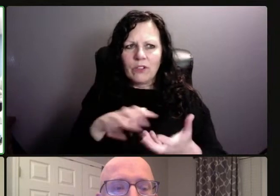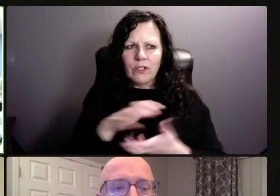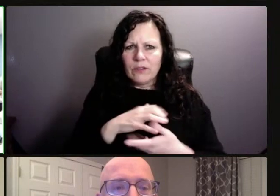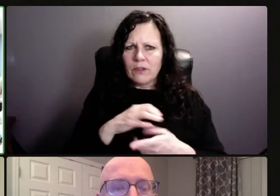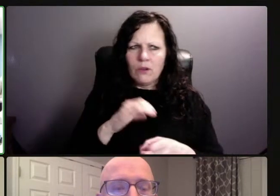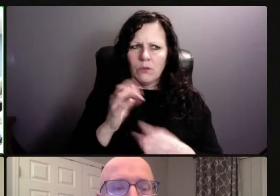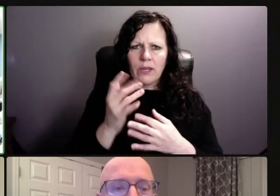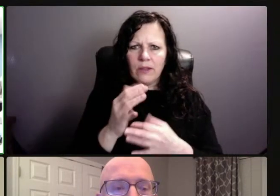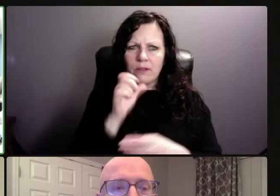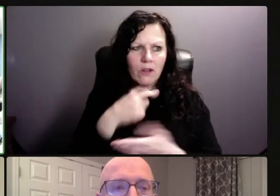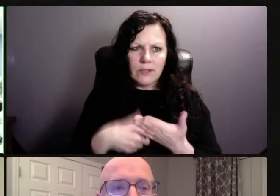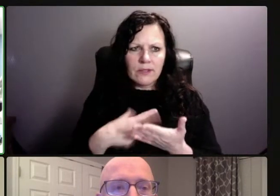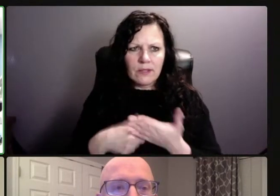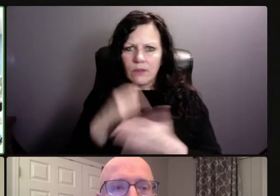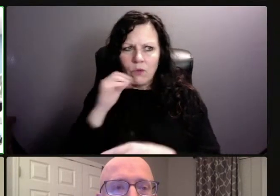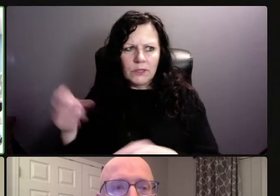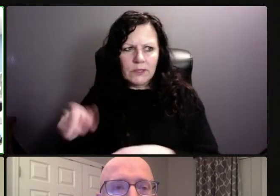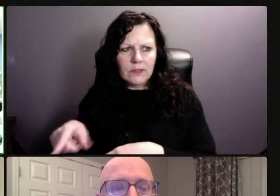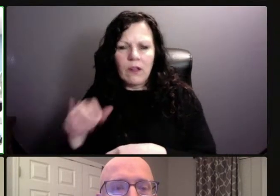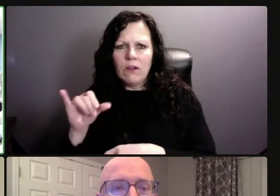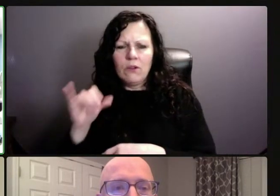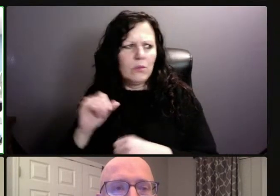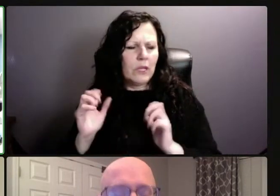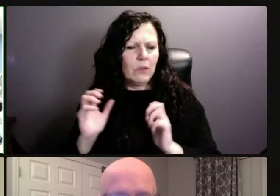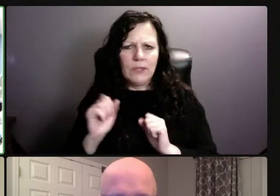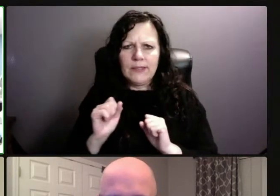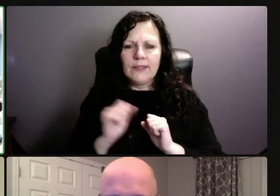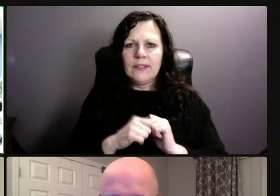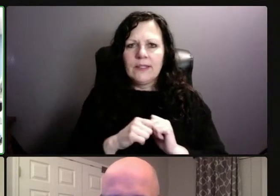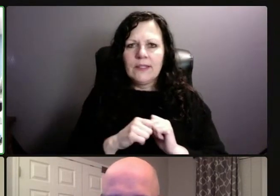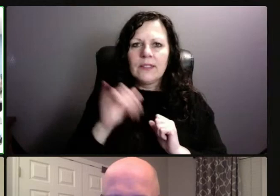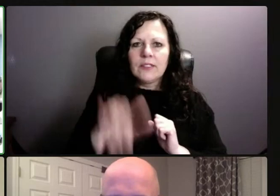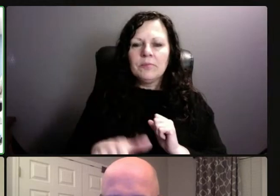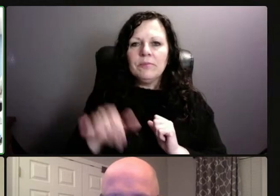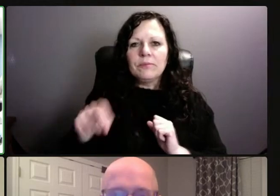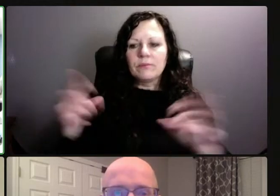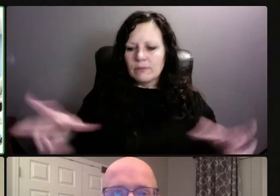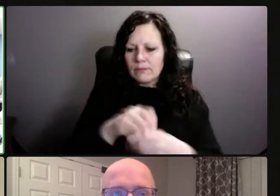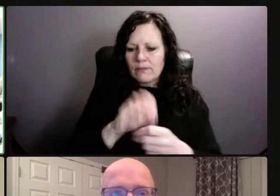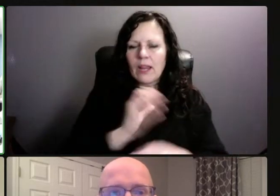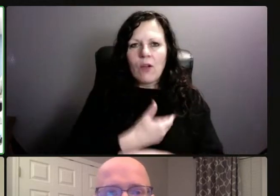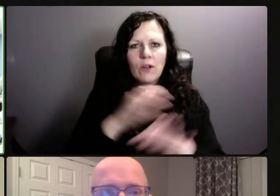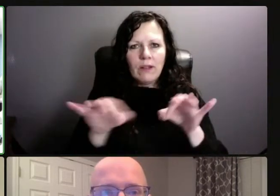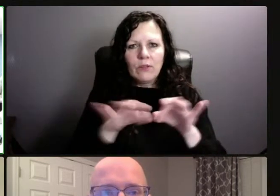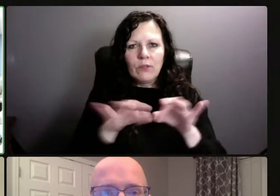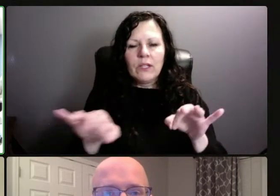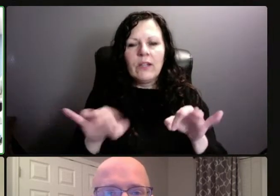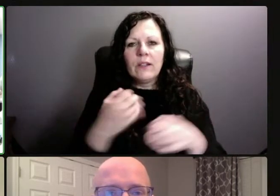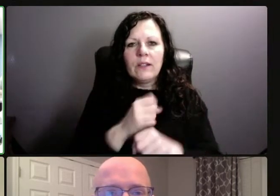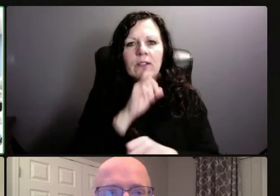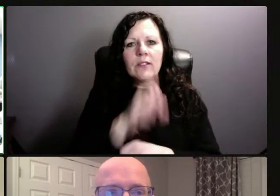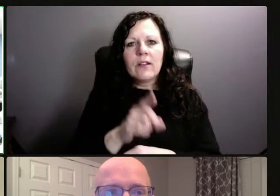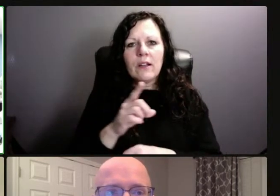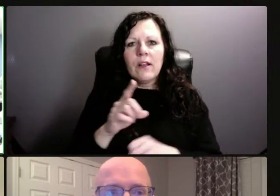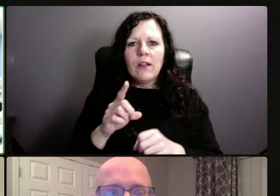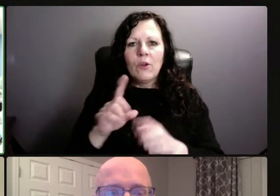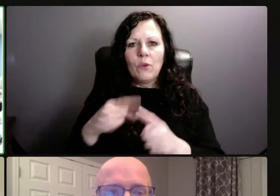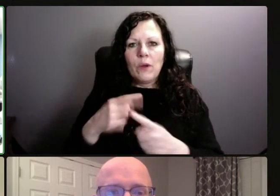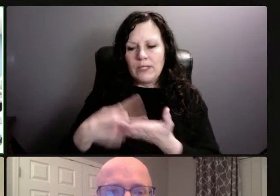MINUTE AGO I THINK WE'RE STILL A LITTLE BIT CONFUSED ABOUT OH WE'OT TALKING ABOUT ALMOST IS HERE. WAIT A MINUTE.